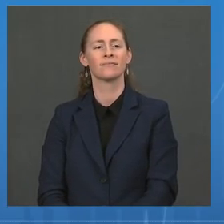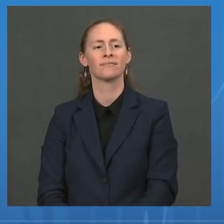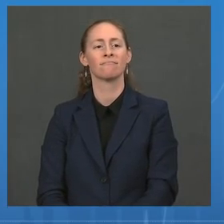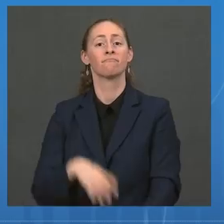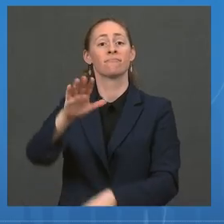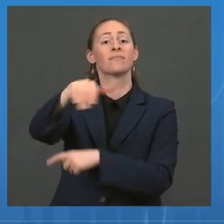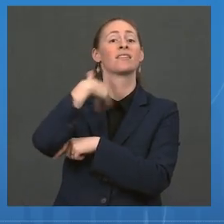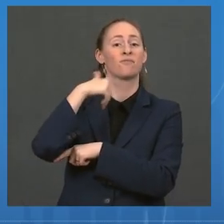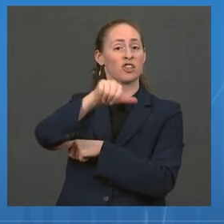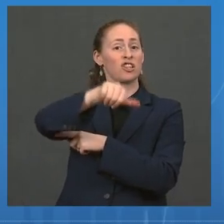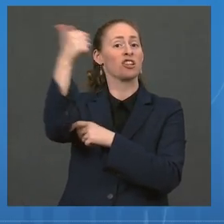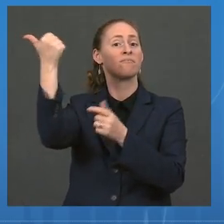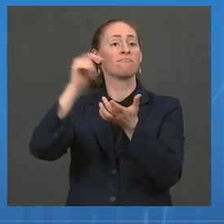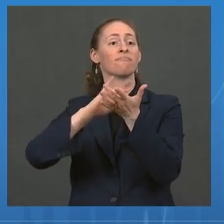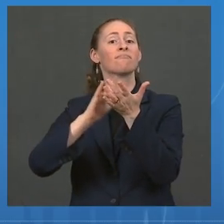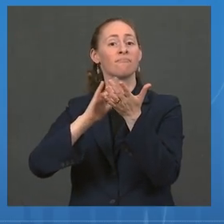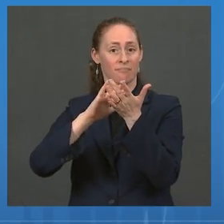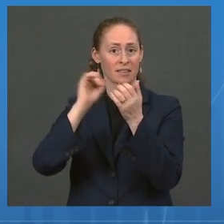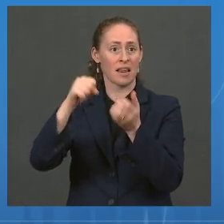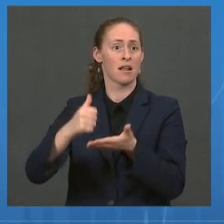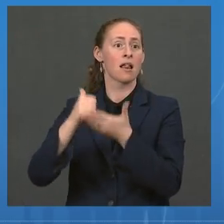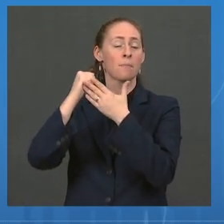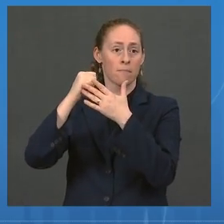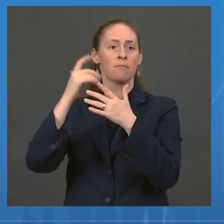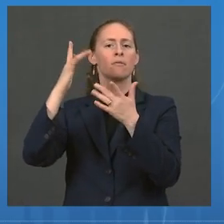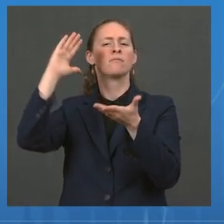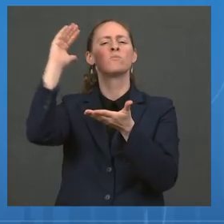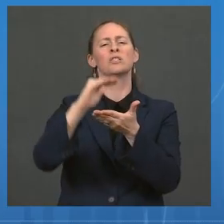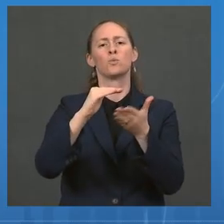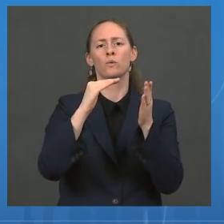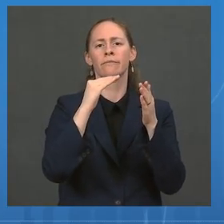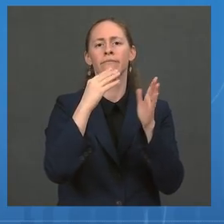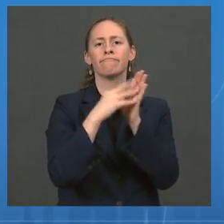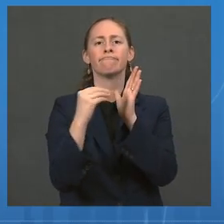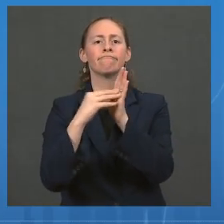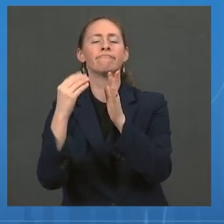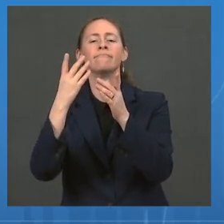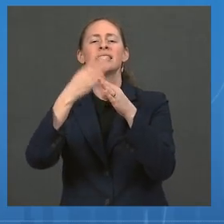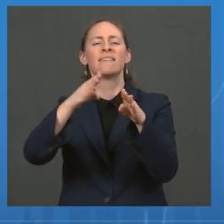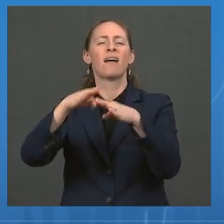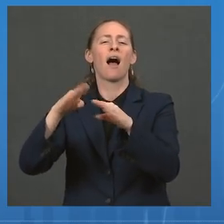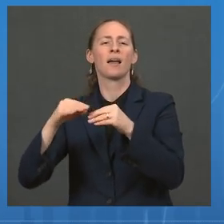components of the inflammatory pathway. Next slide. But what I want to talk about now